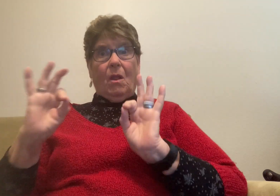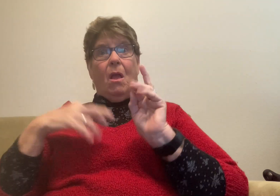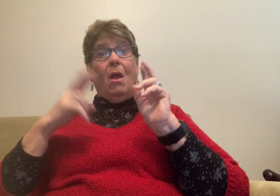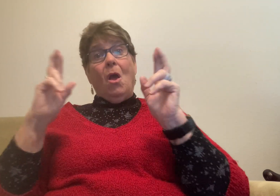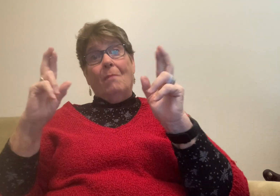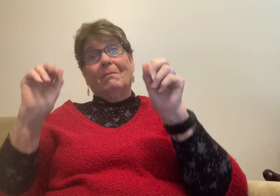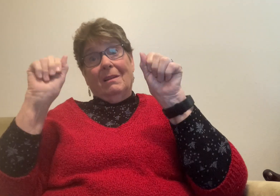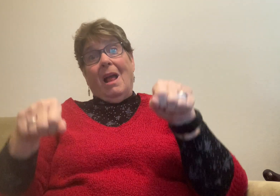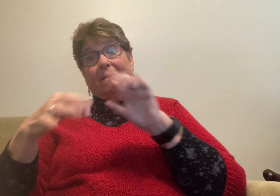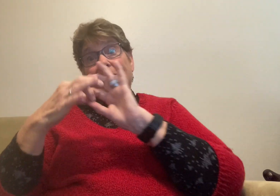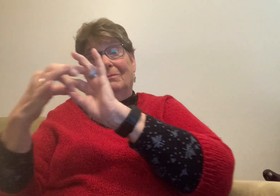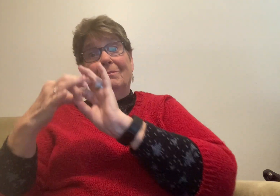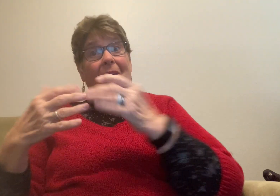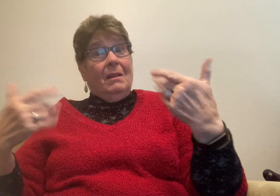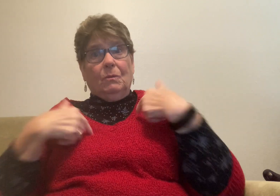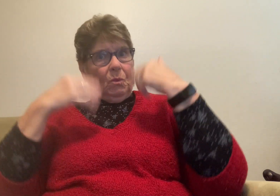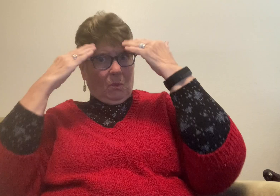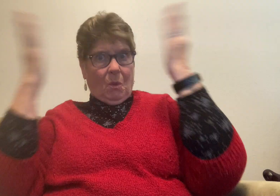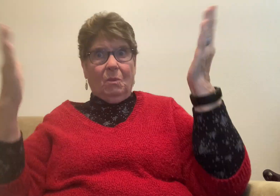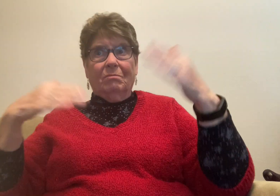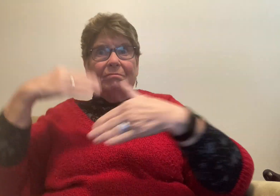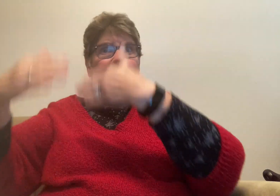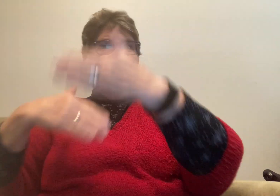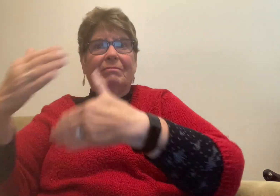I hope we can, but I do not know how it will go.